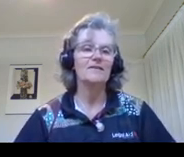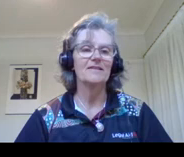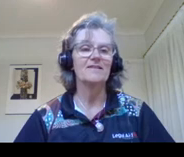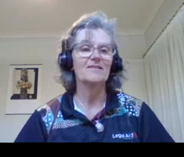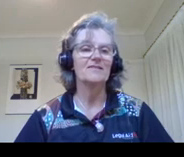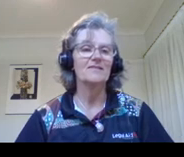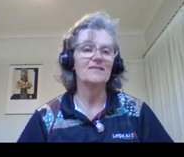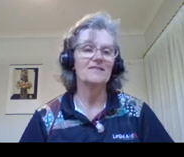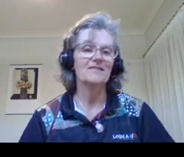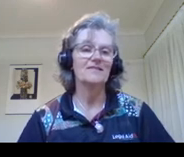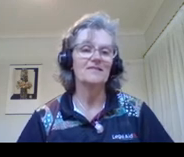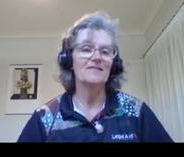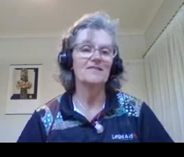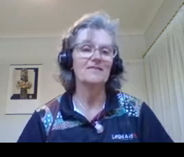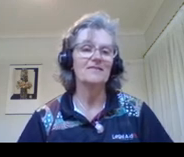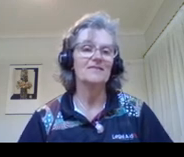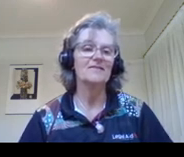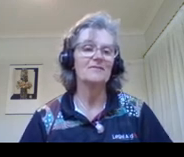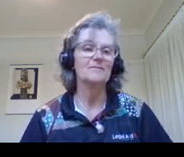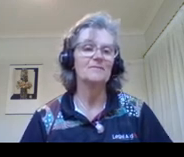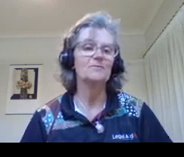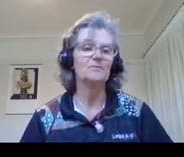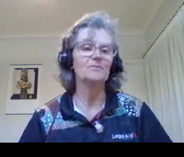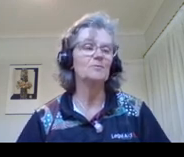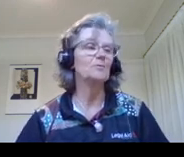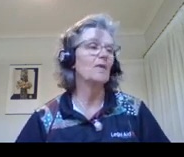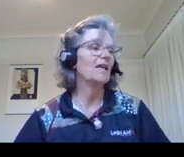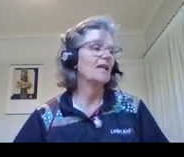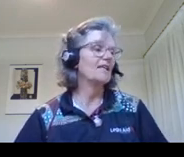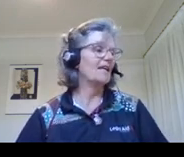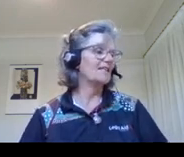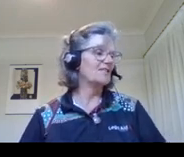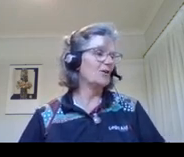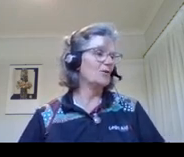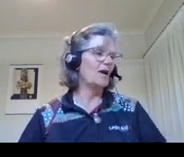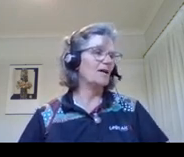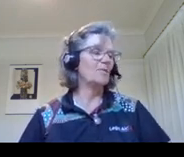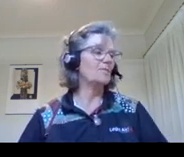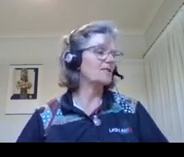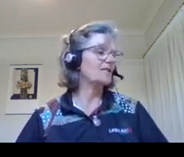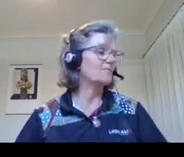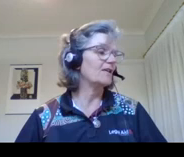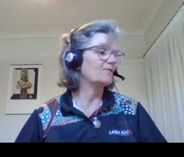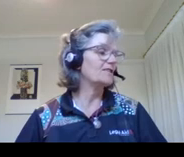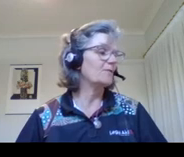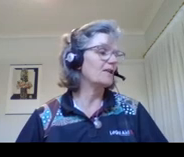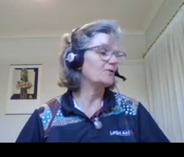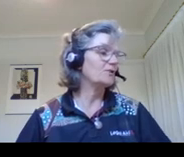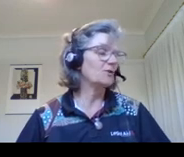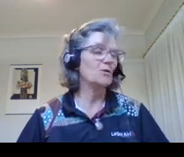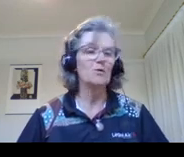I’ll have to take that question on notice as well yeah so perhaps give someone else a call to